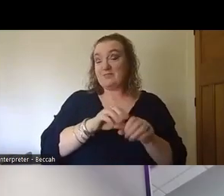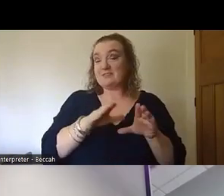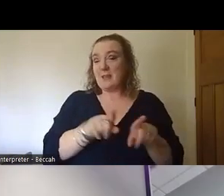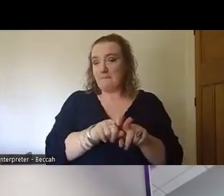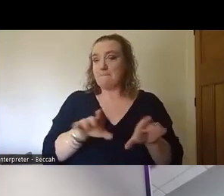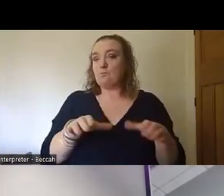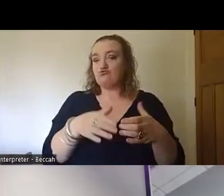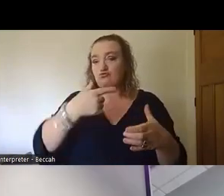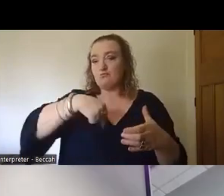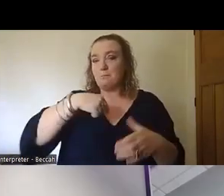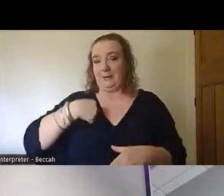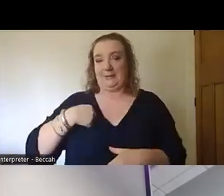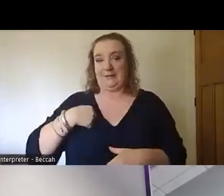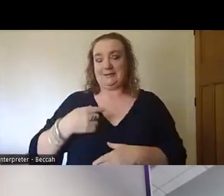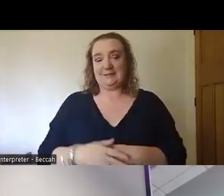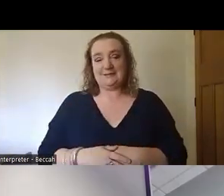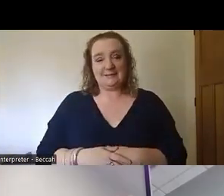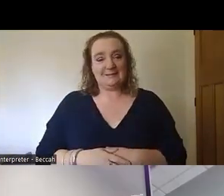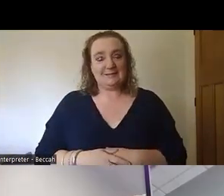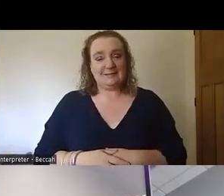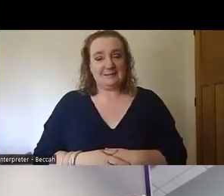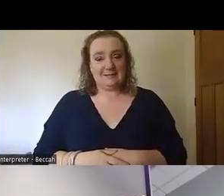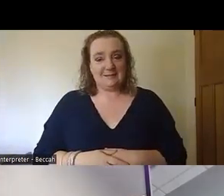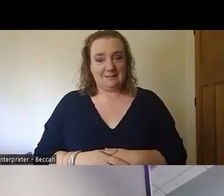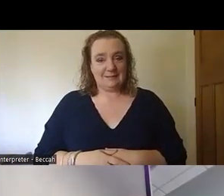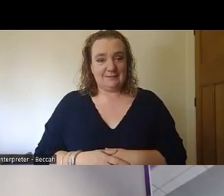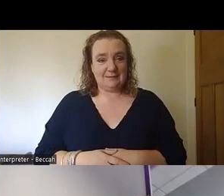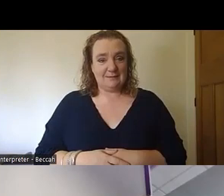And so if we could just, am I controlling the slides?